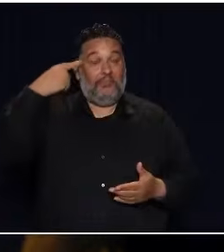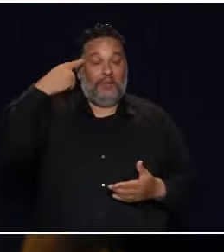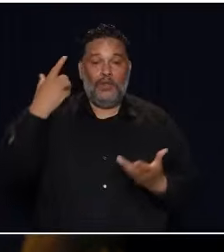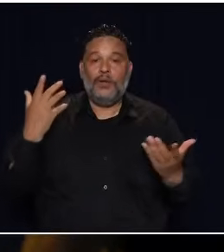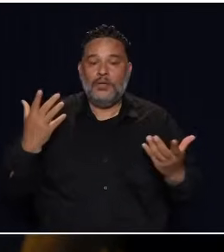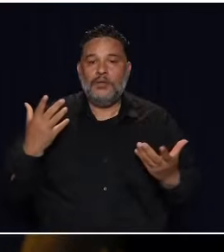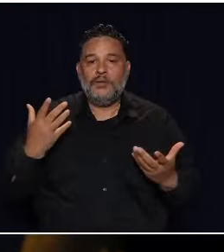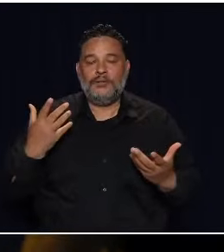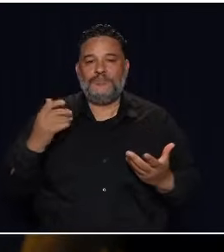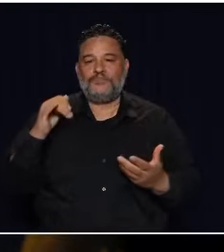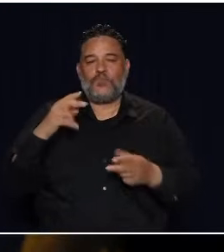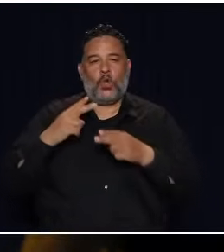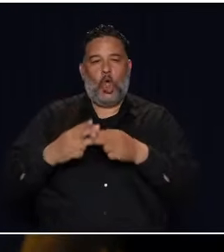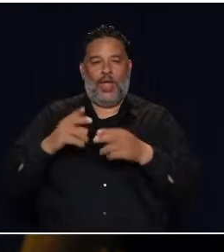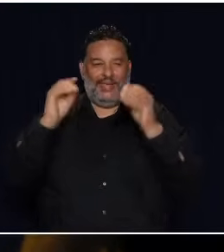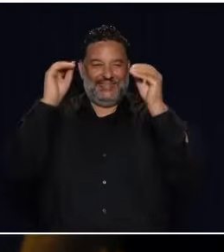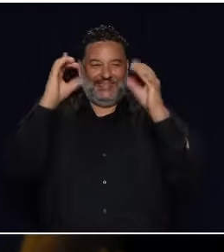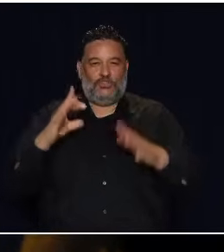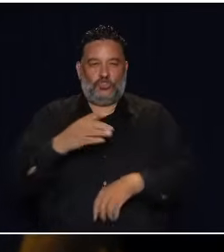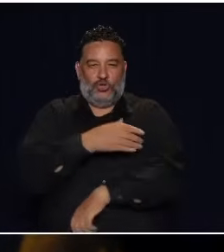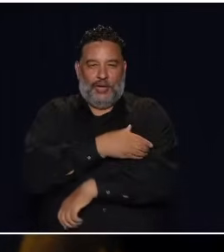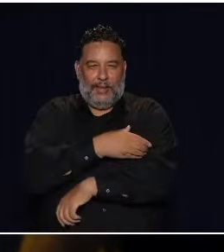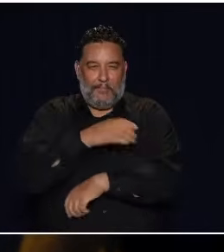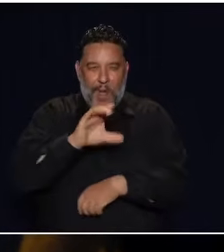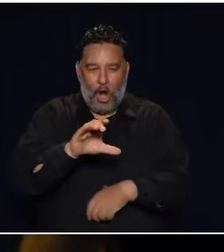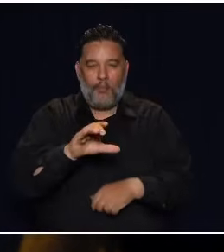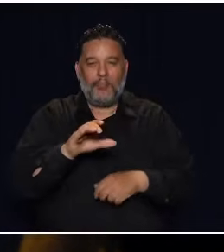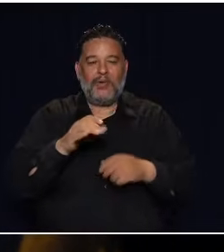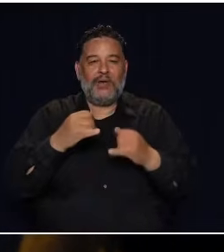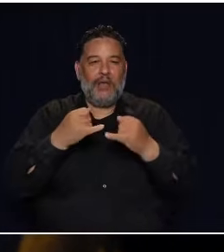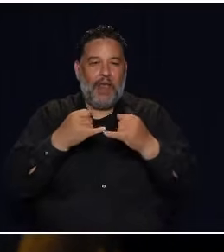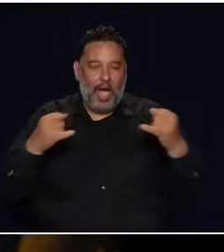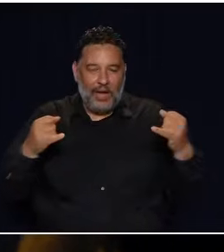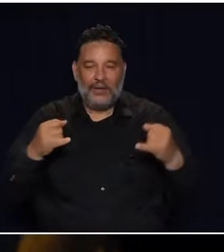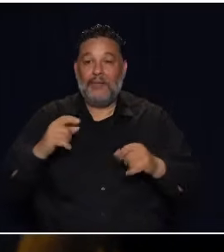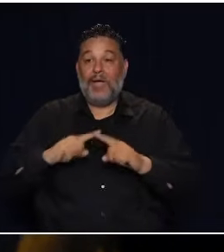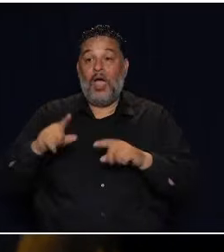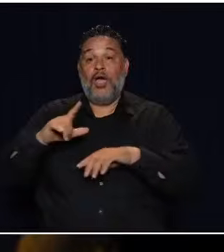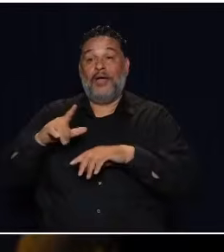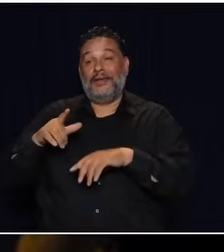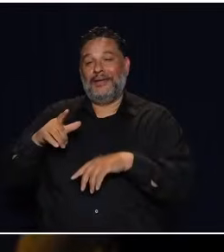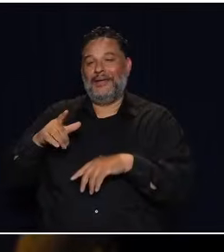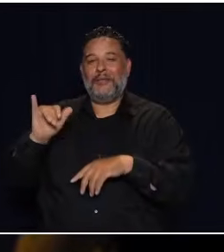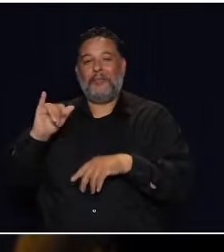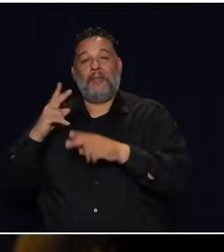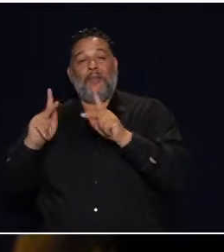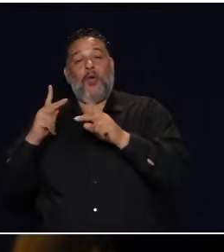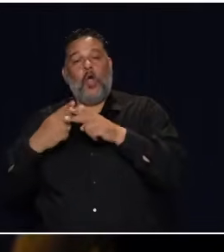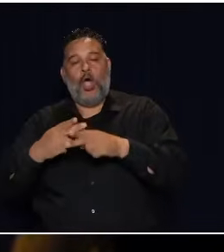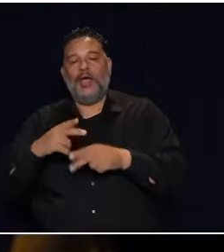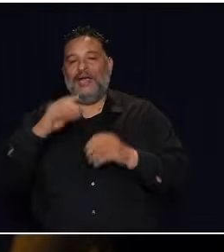THINGS IMMEDIATELY, SAVING